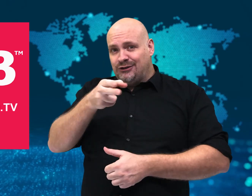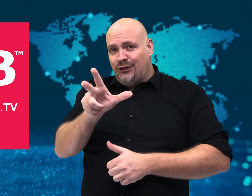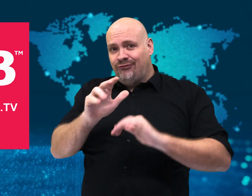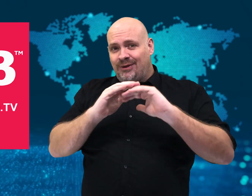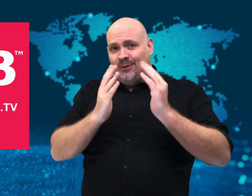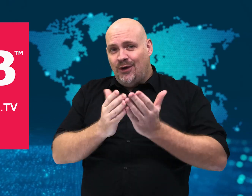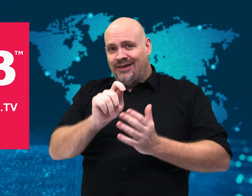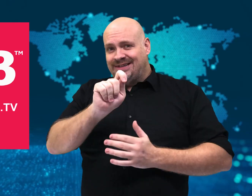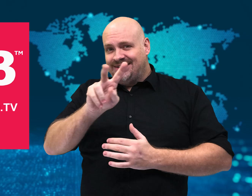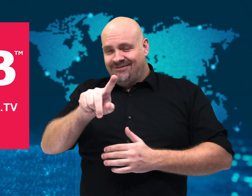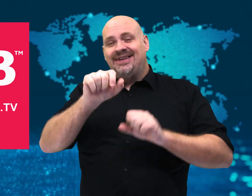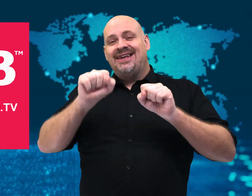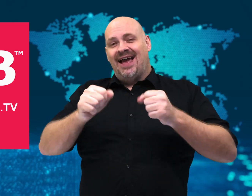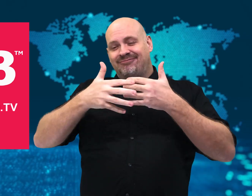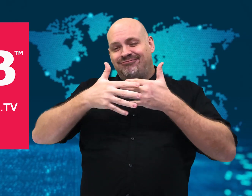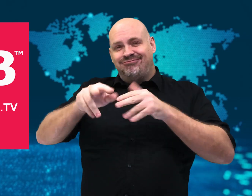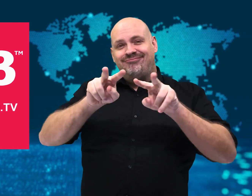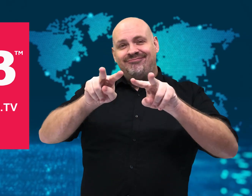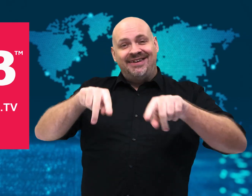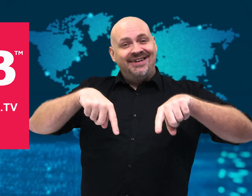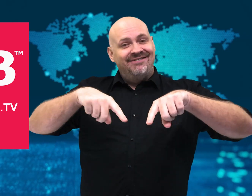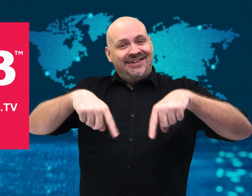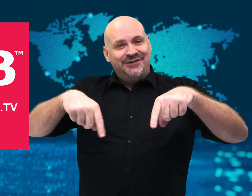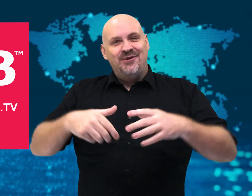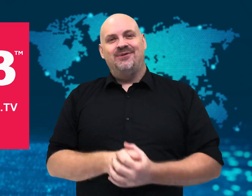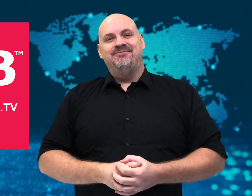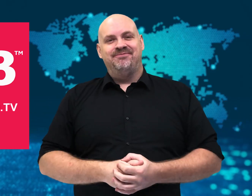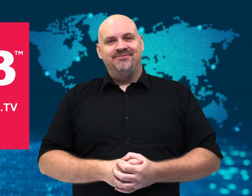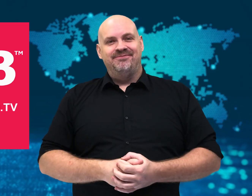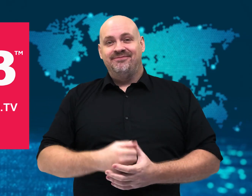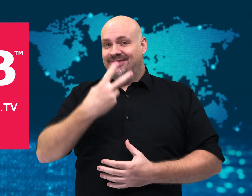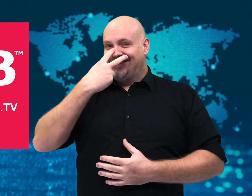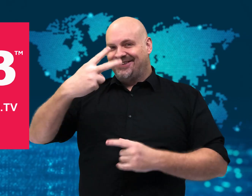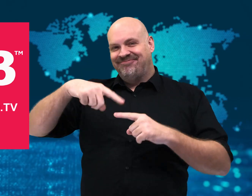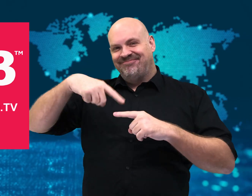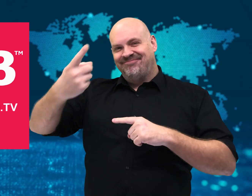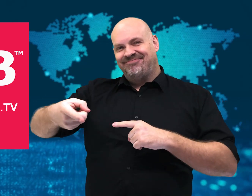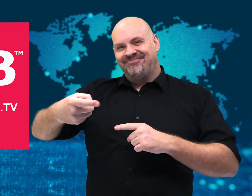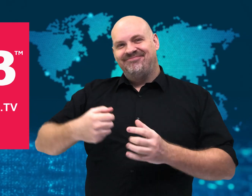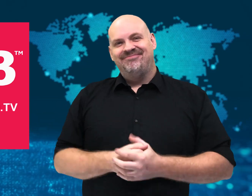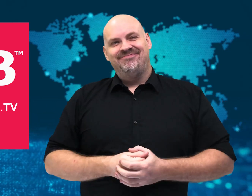and follow H3 World TV to get new video updates! See you next time!